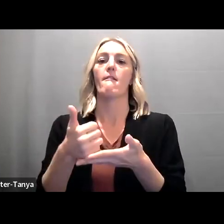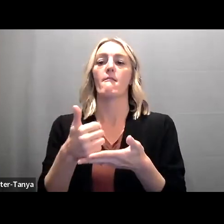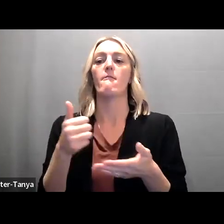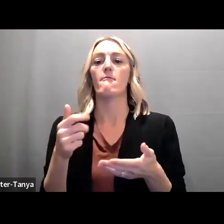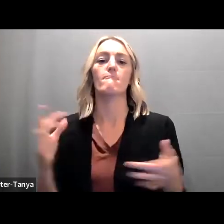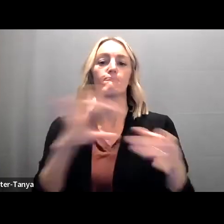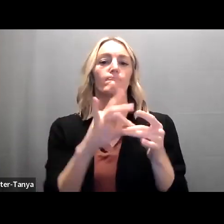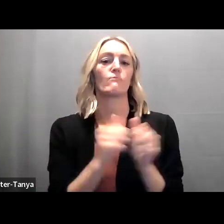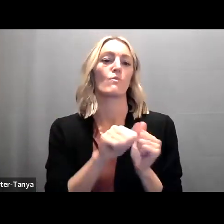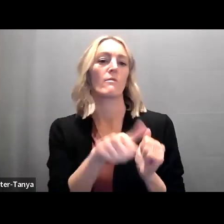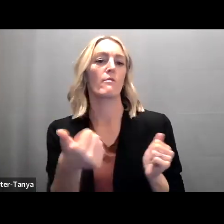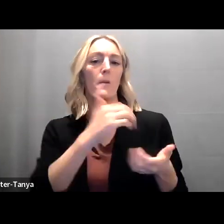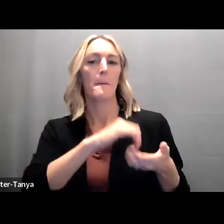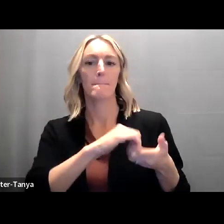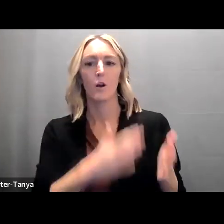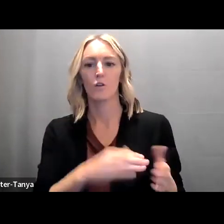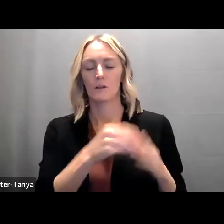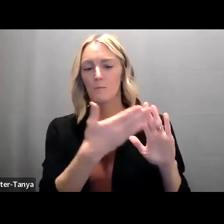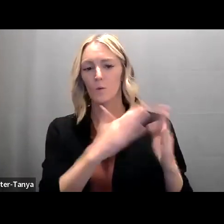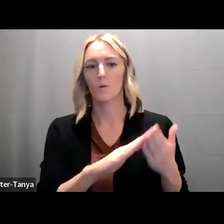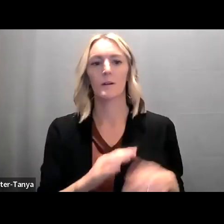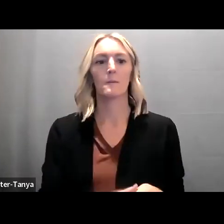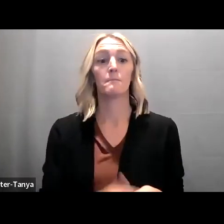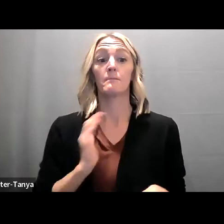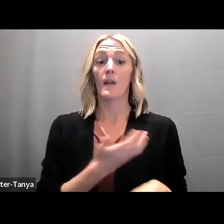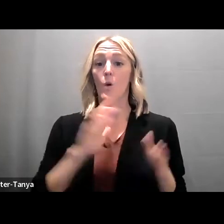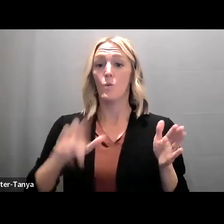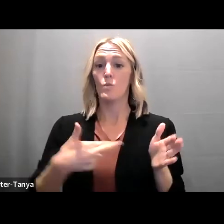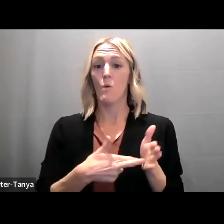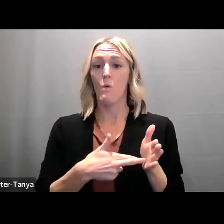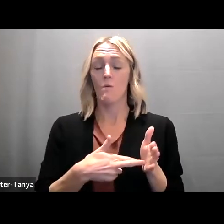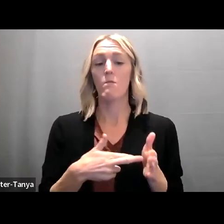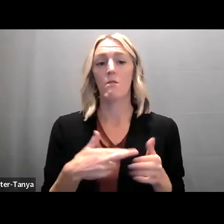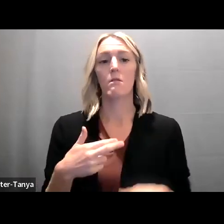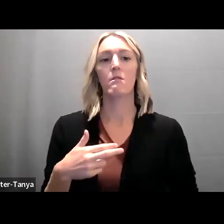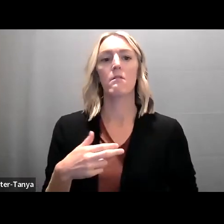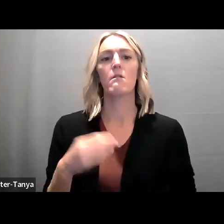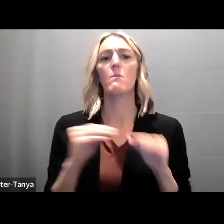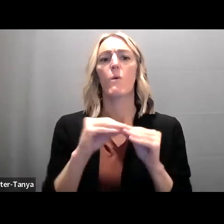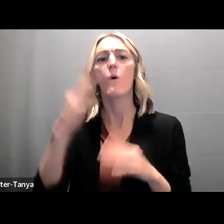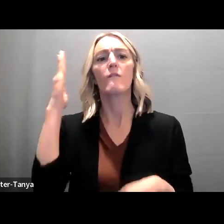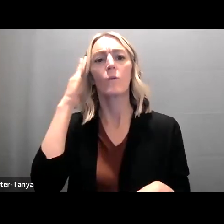in the community. Some of our role we will bring awareness to the membership and IL partners on this role.